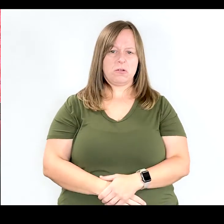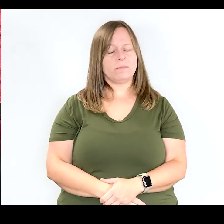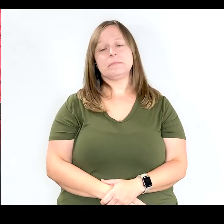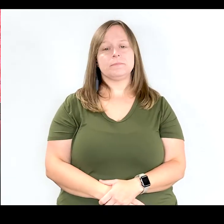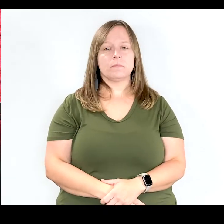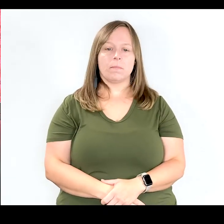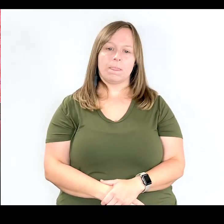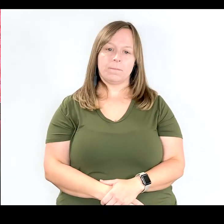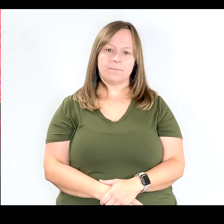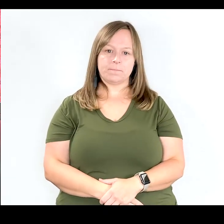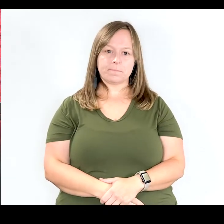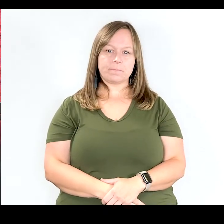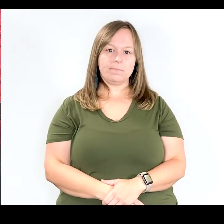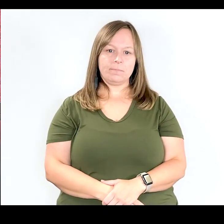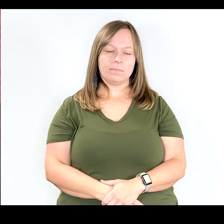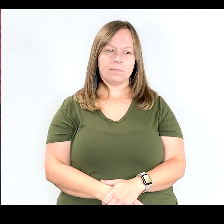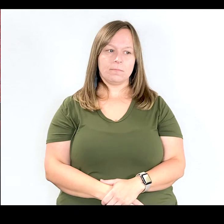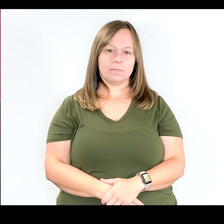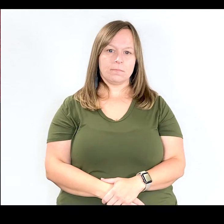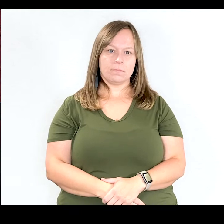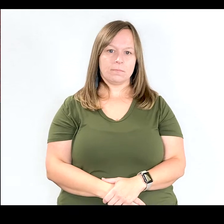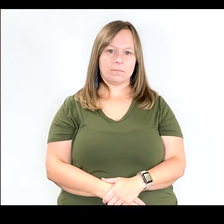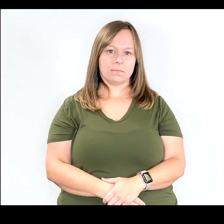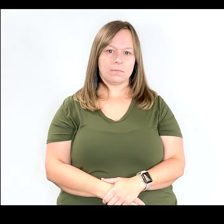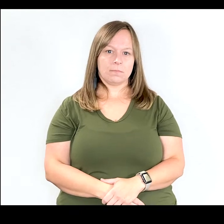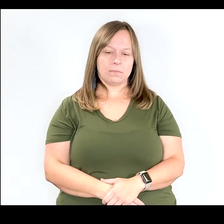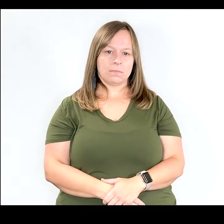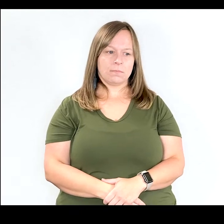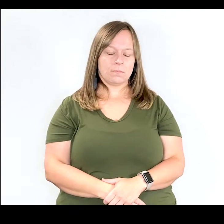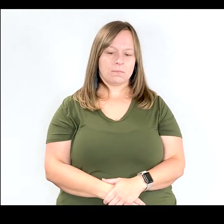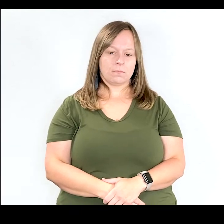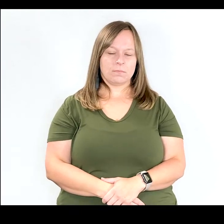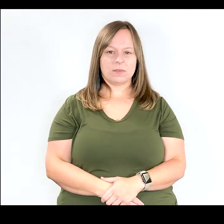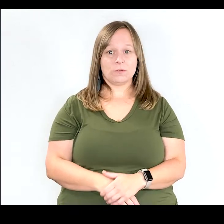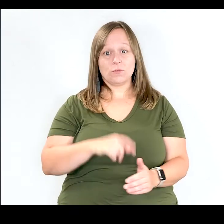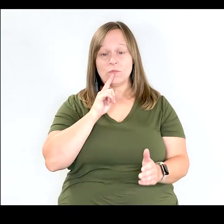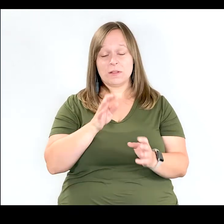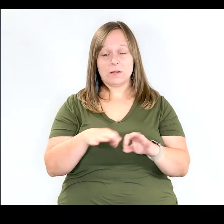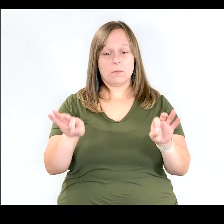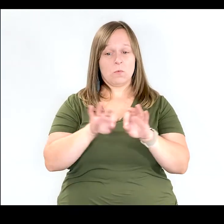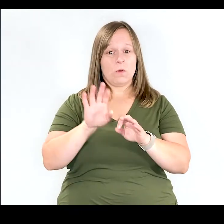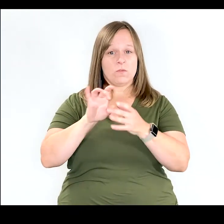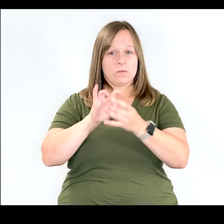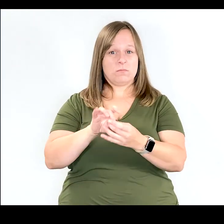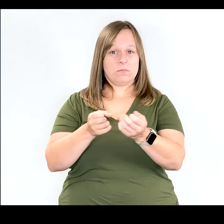It appears to me they sent me there to suffer. So really key to her advocacy for Miss